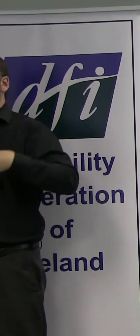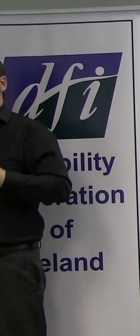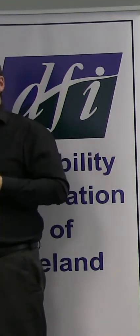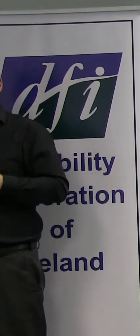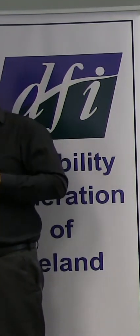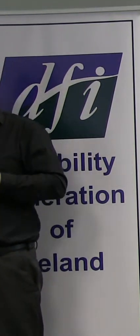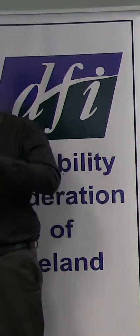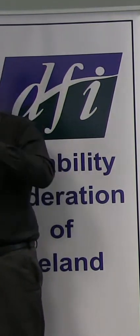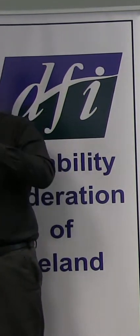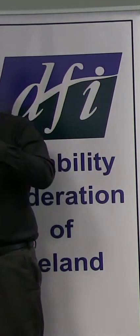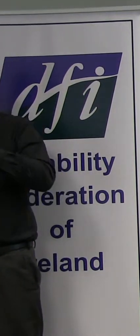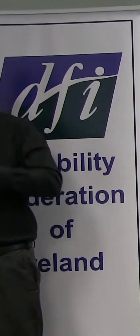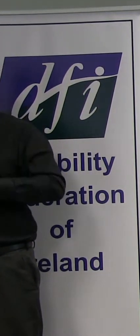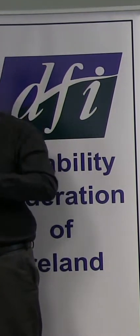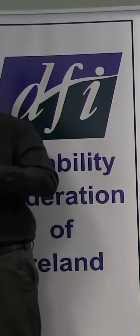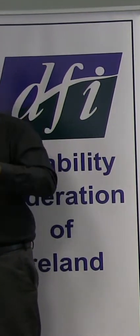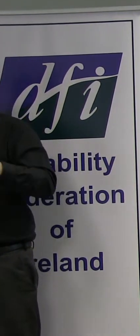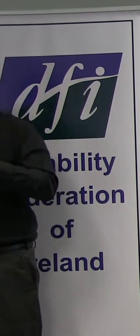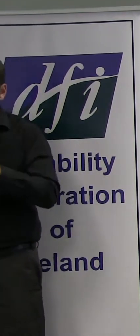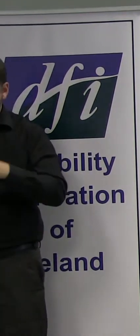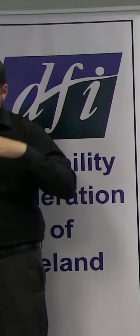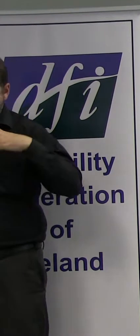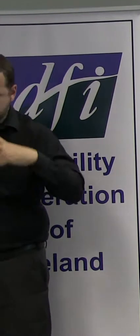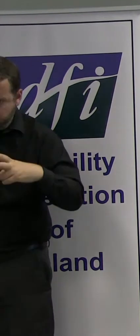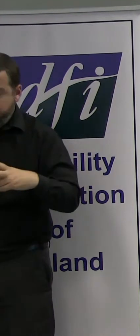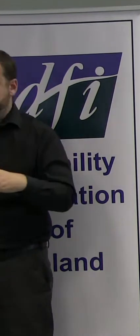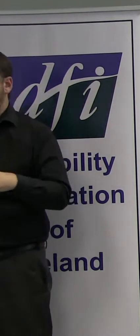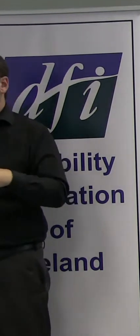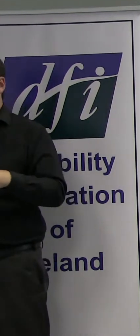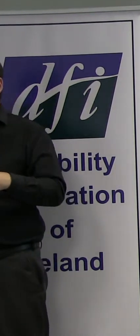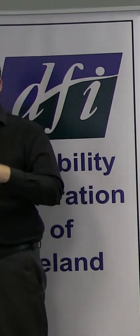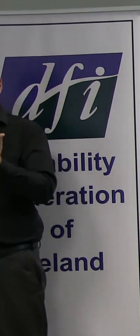involved there unless it's a really really preachers di and because it's